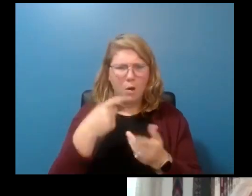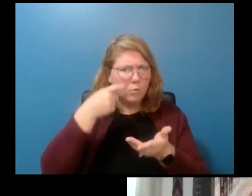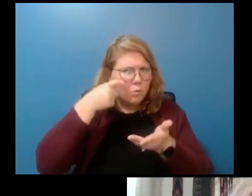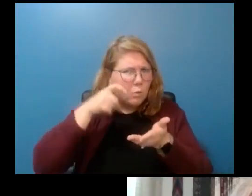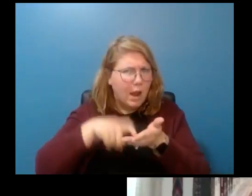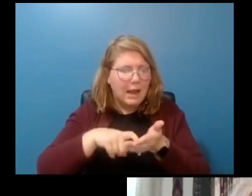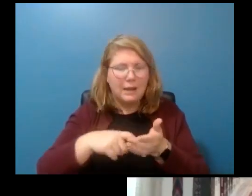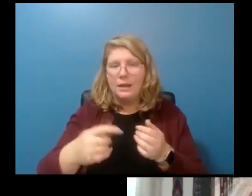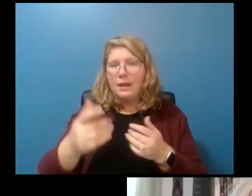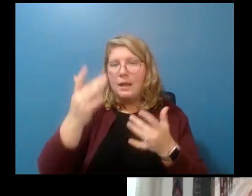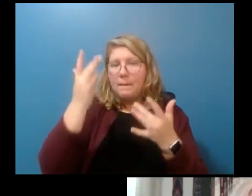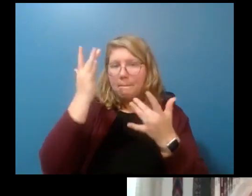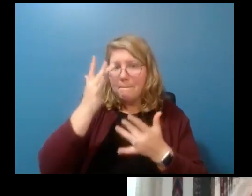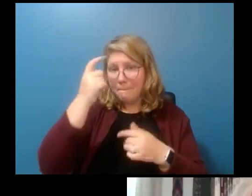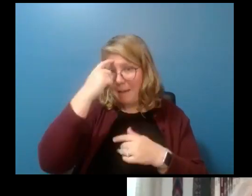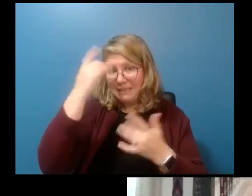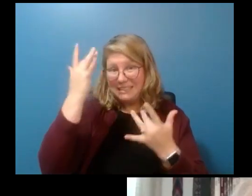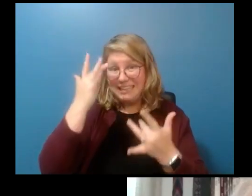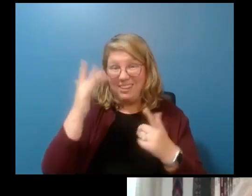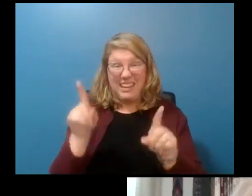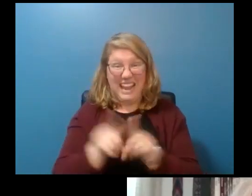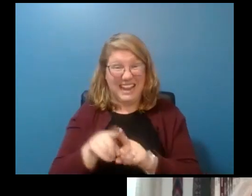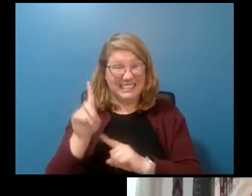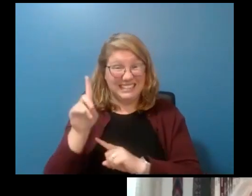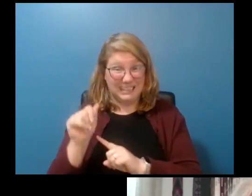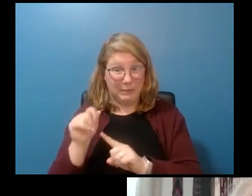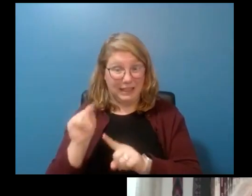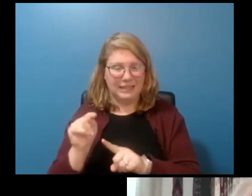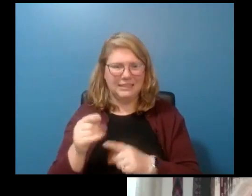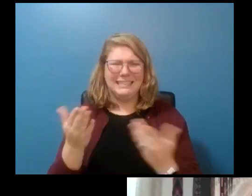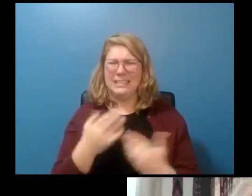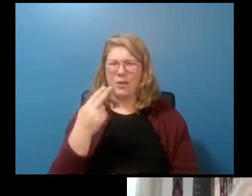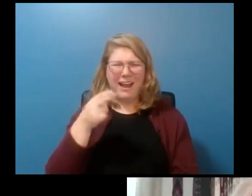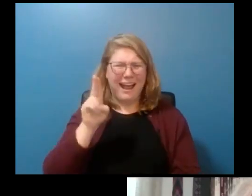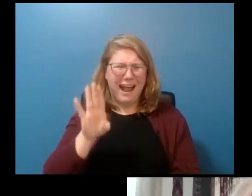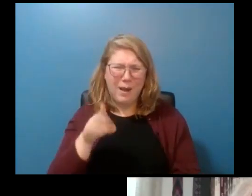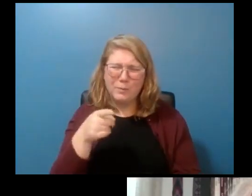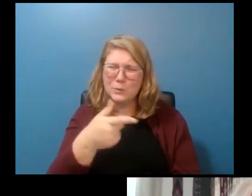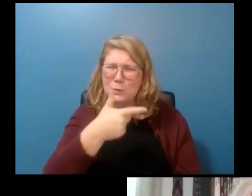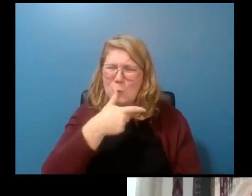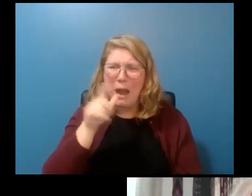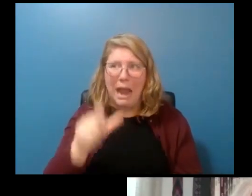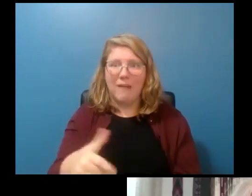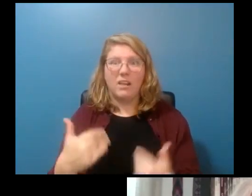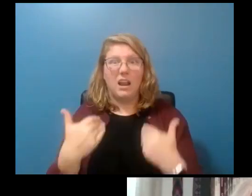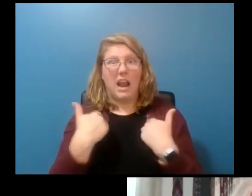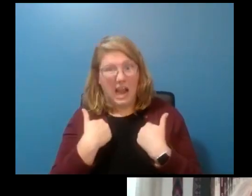can be so helpful. So family members, when I talk to someone who else is a family